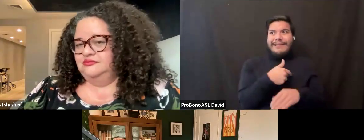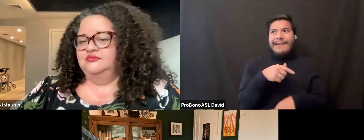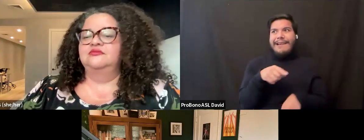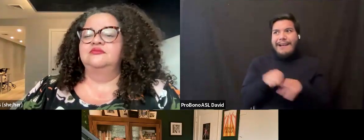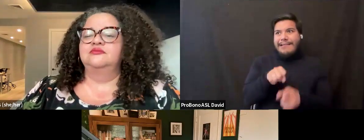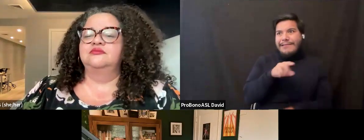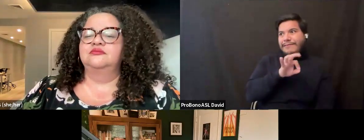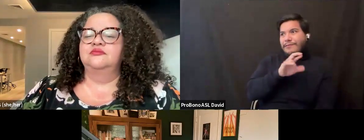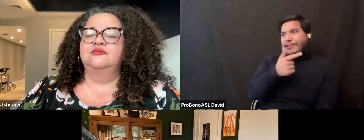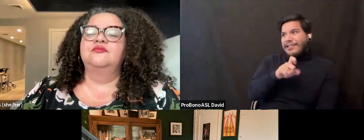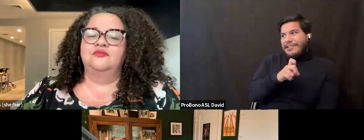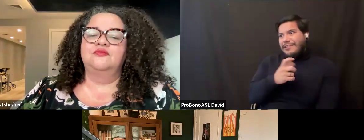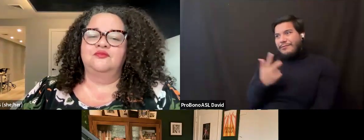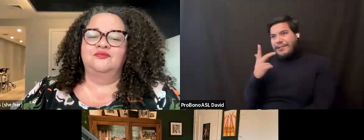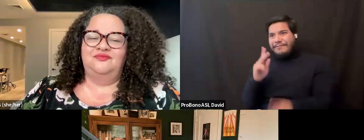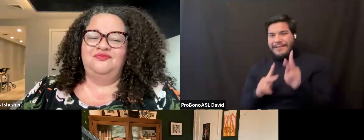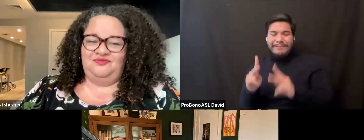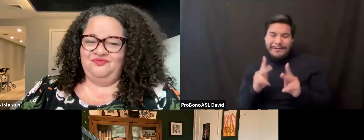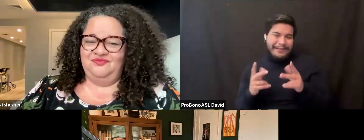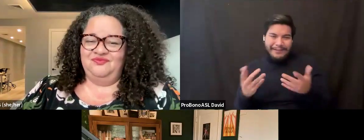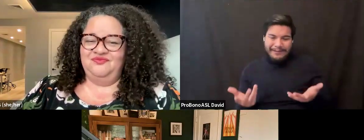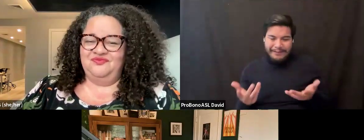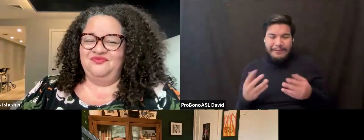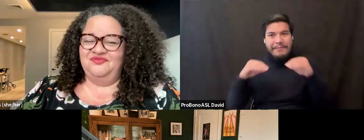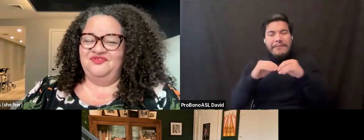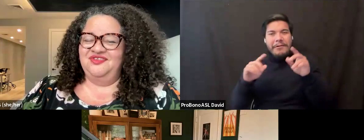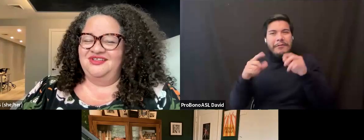like three people. So the more we can break that up, the better.